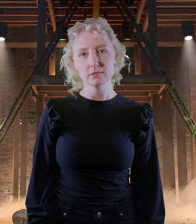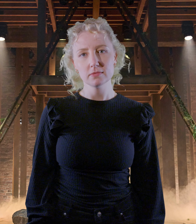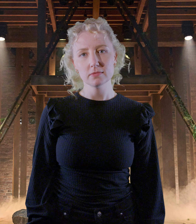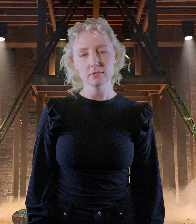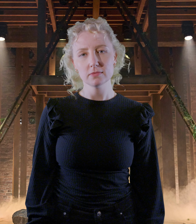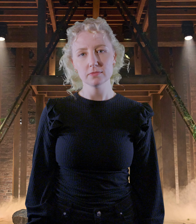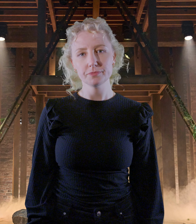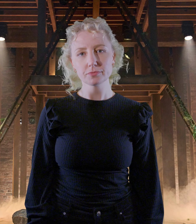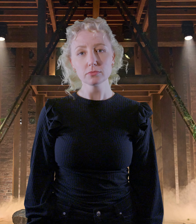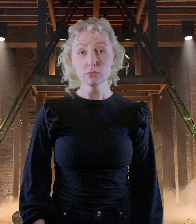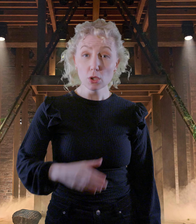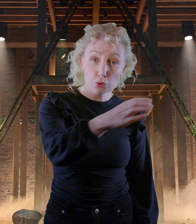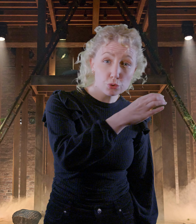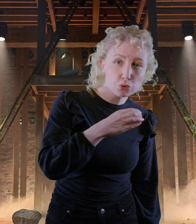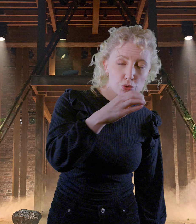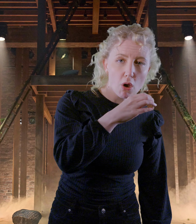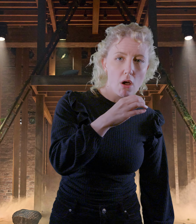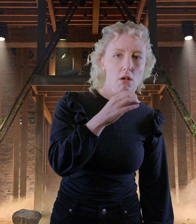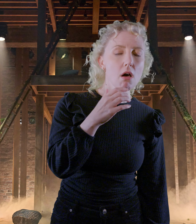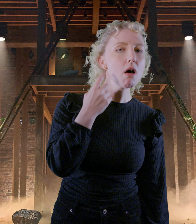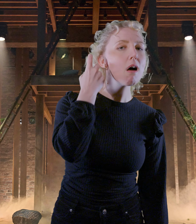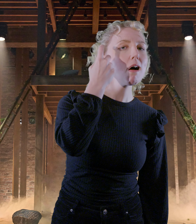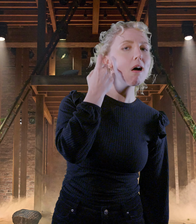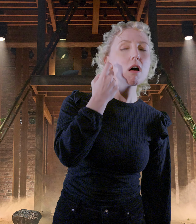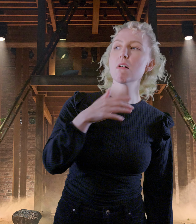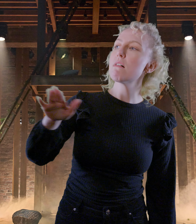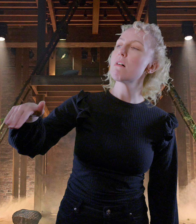William’s father, John, strikes a bargain with Bartholomew.